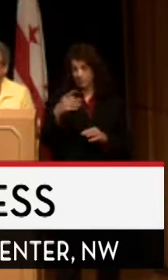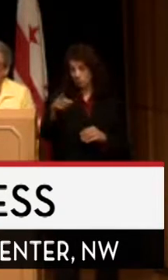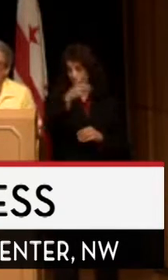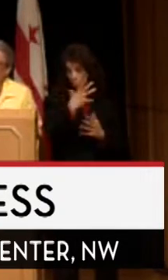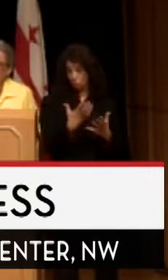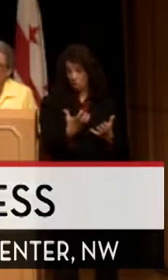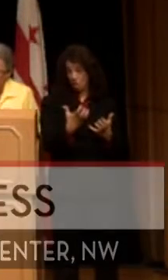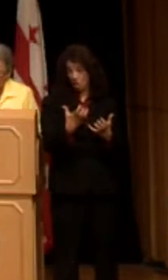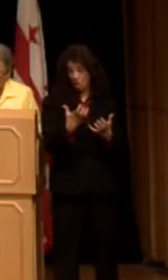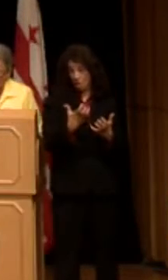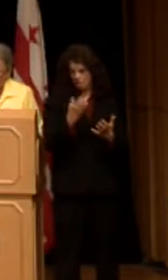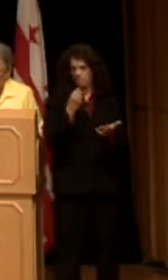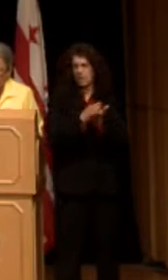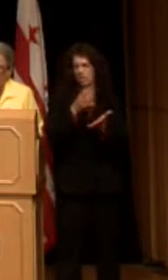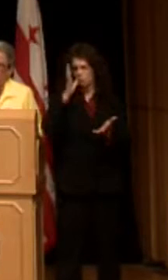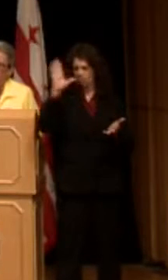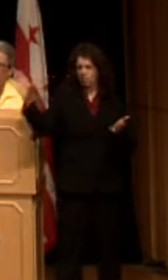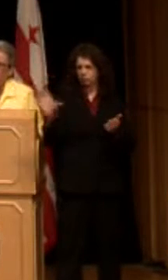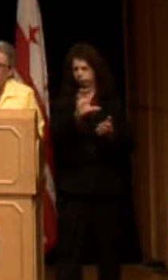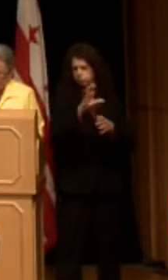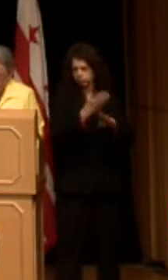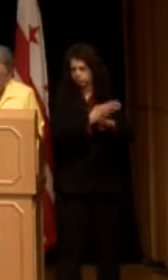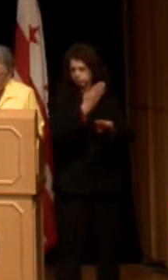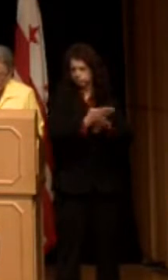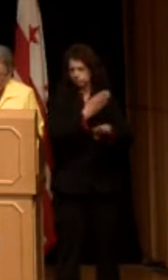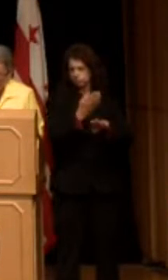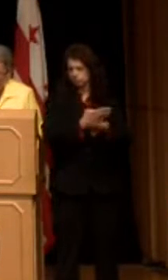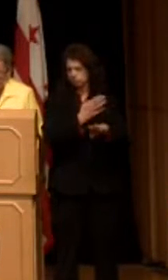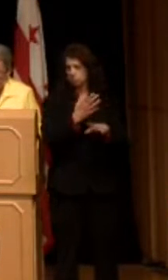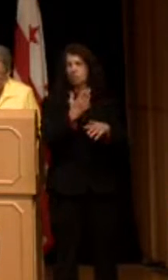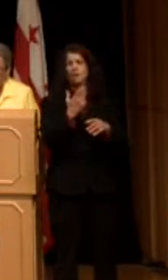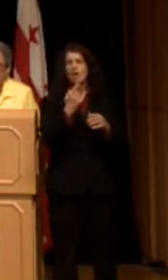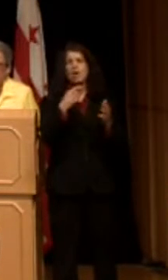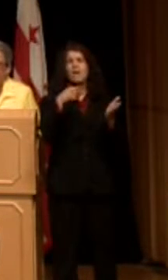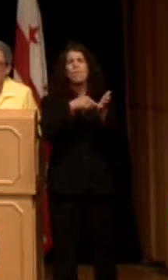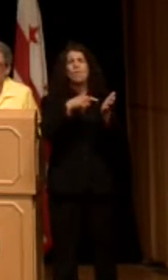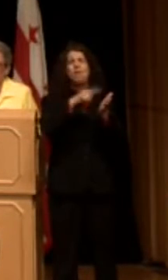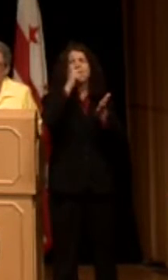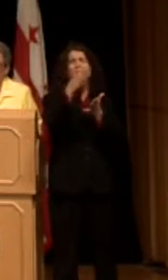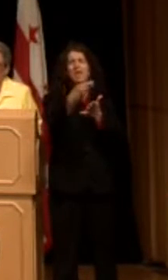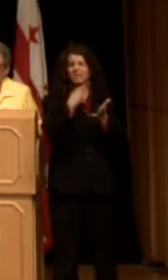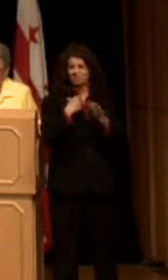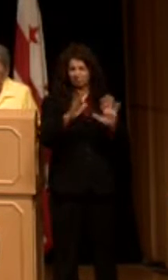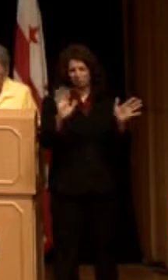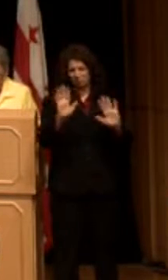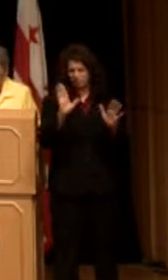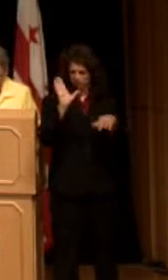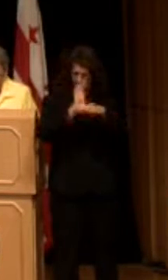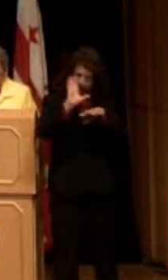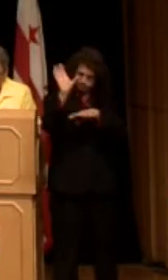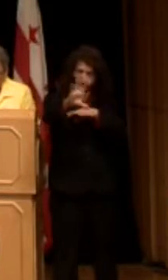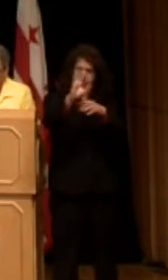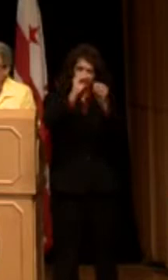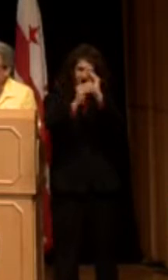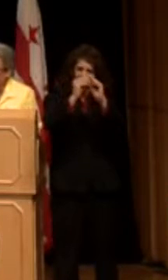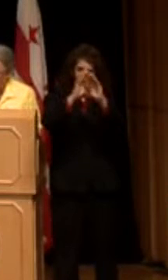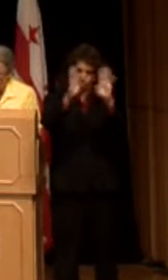THE HOMES OF OUR SENIORS, THE DISABLED AND OTHER RESIDENTS SAFER AND MORE ACCESSIBLE. AND THEN FINALLY, IN OUR